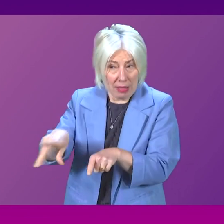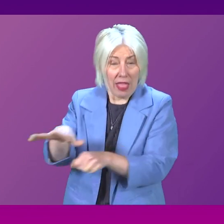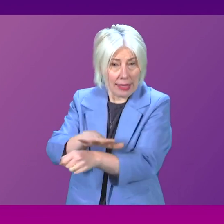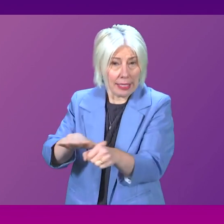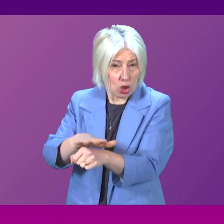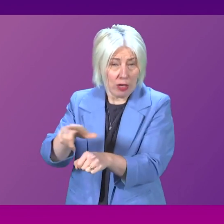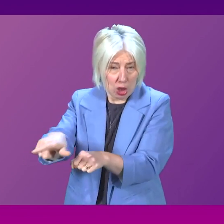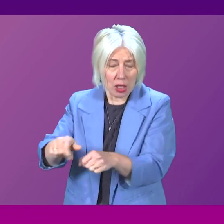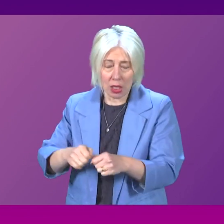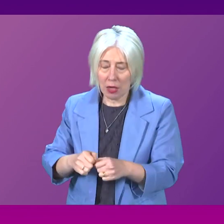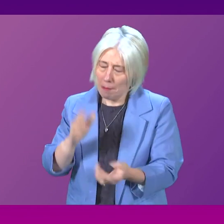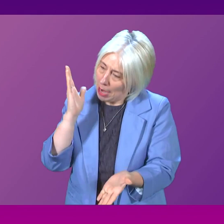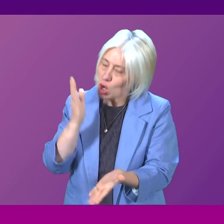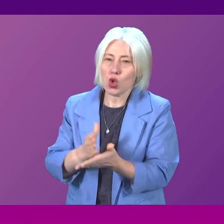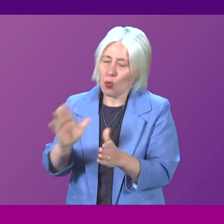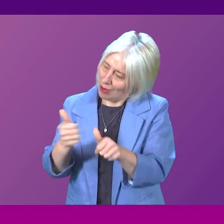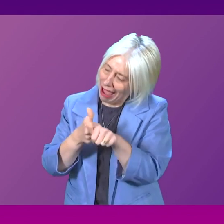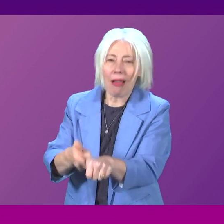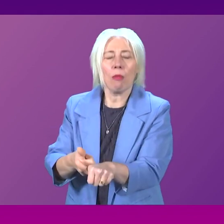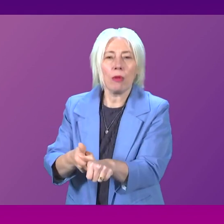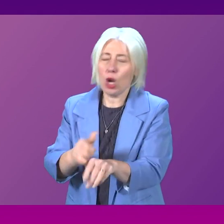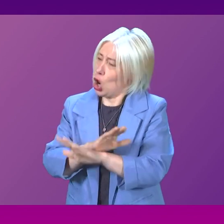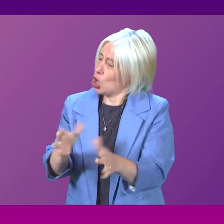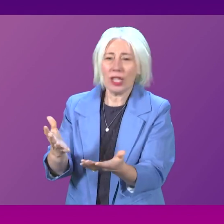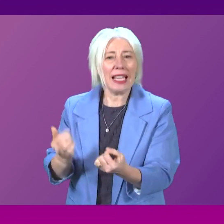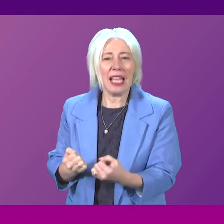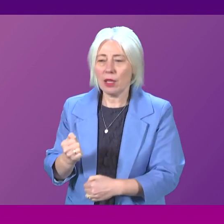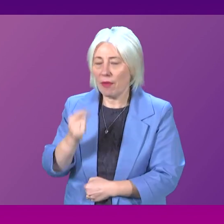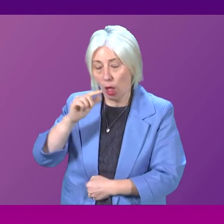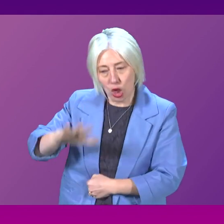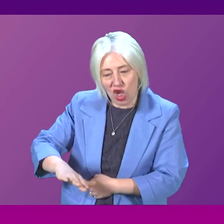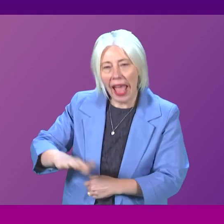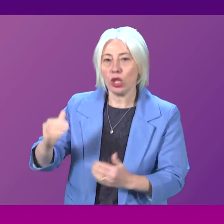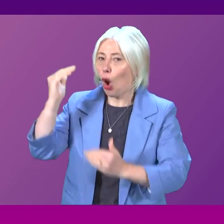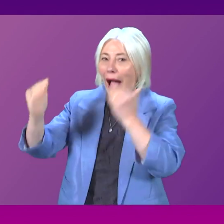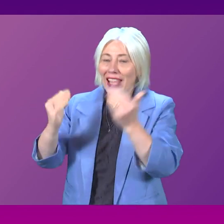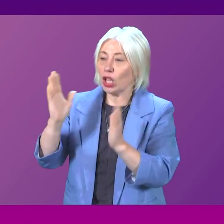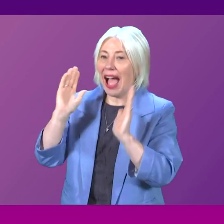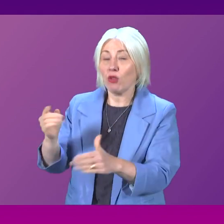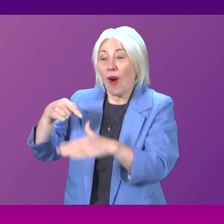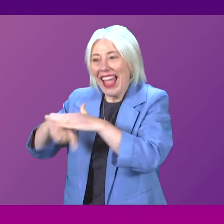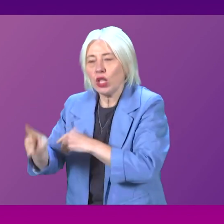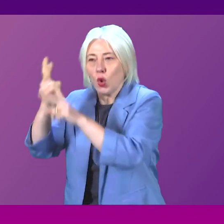just narrated does get help. It would not be acceptable for any child or adult to end up in care because rising energy